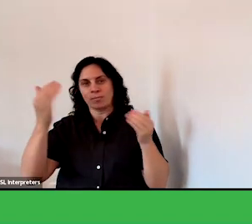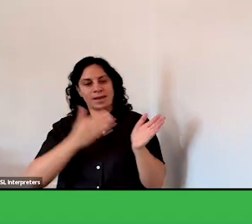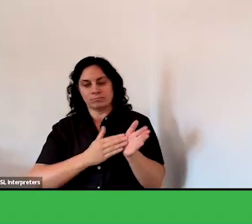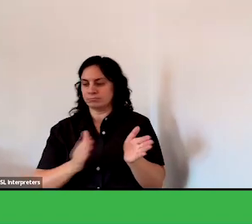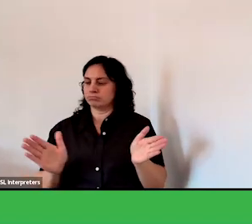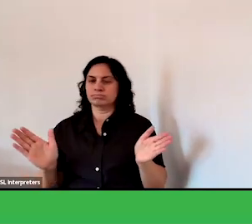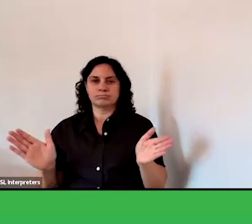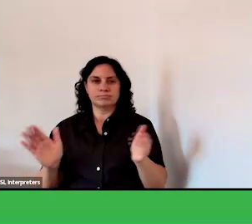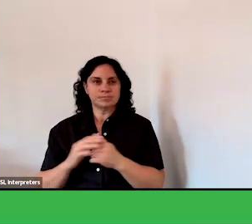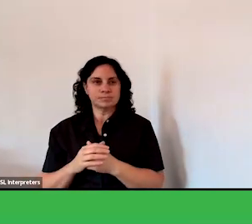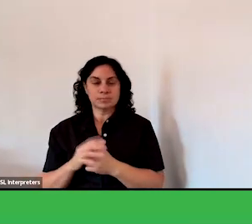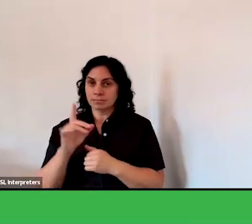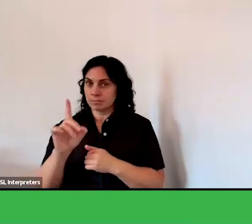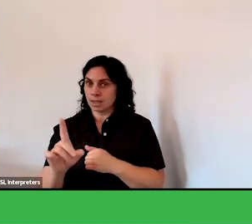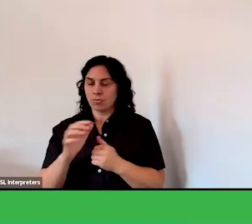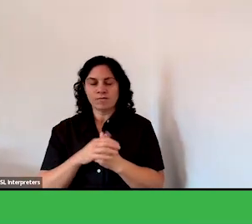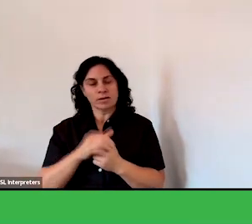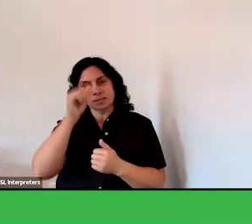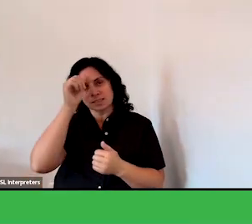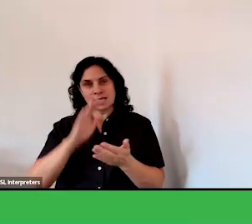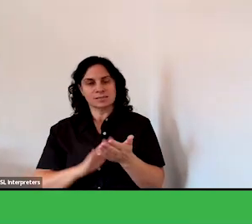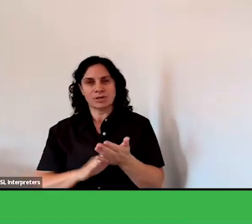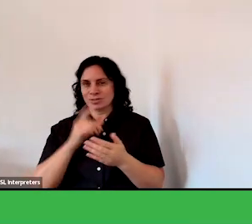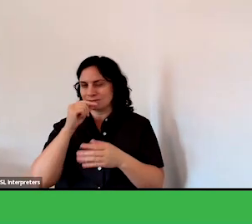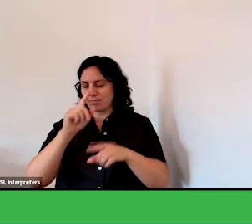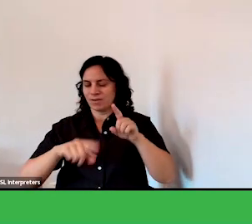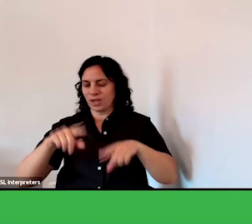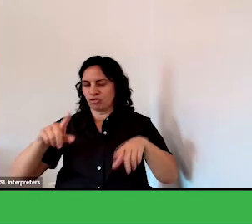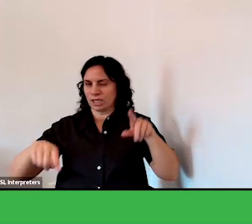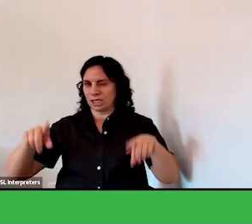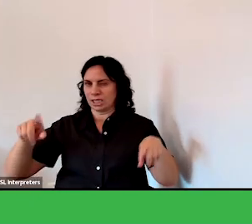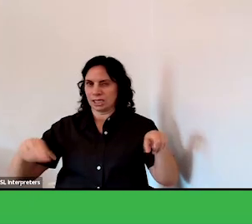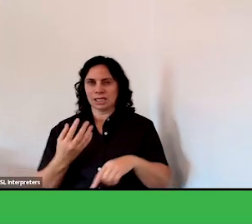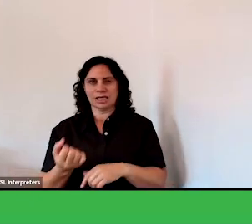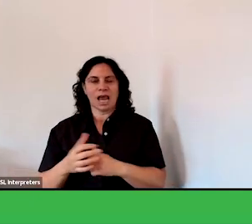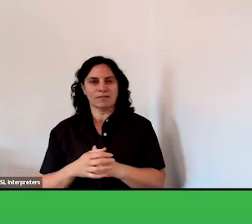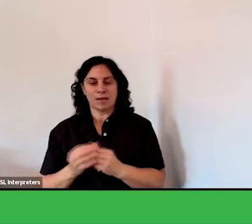However, experiences of varied. So although we've seen that many young people are doing well,